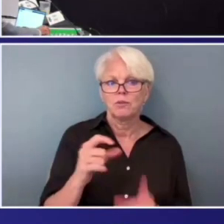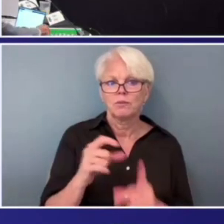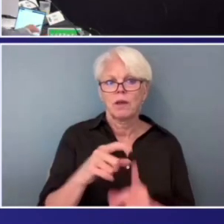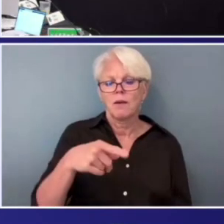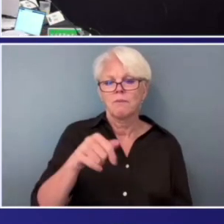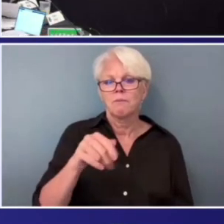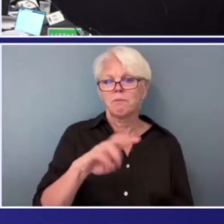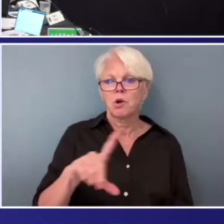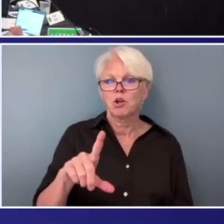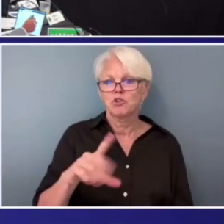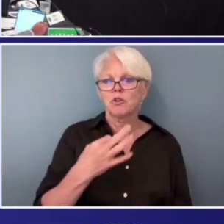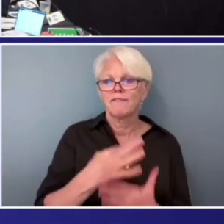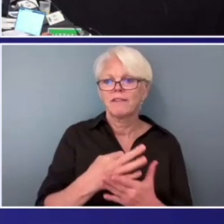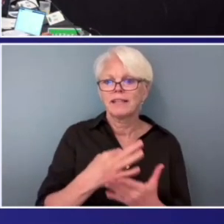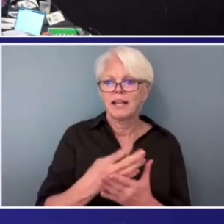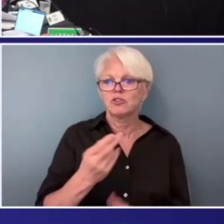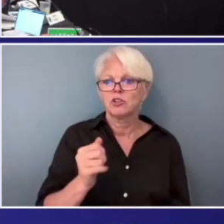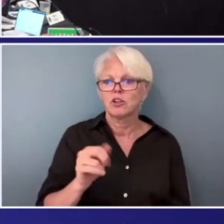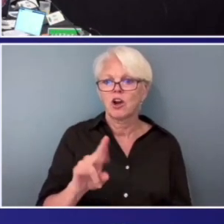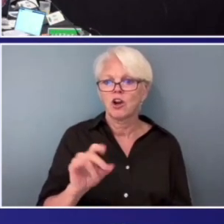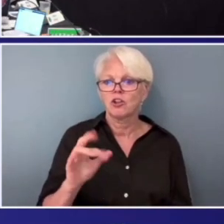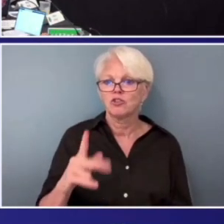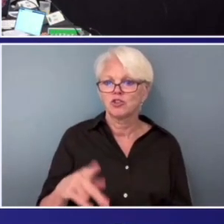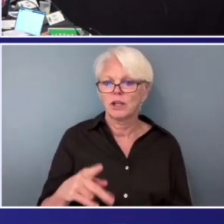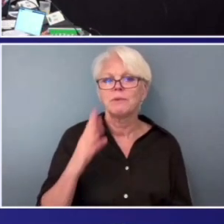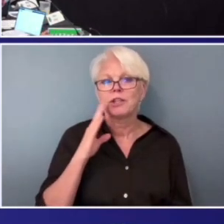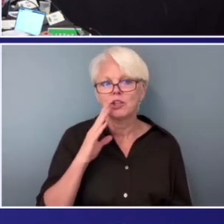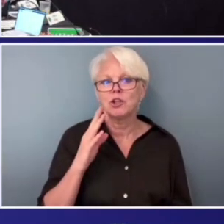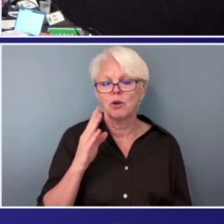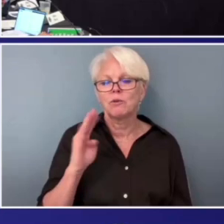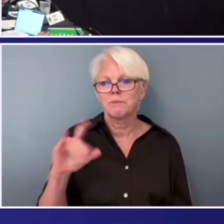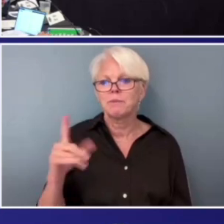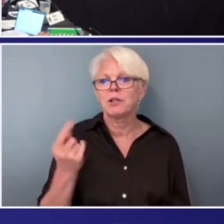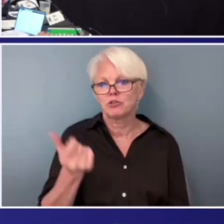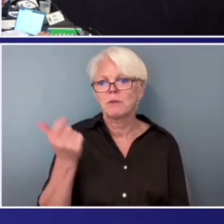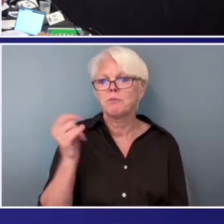hardship. As you know, the bill removed partial financial hardship as a requirement.